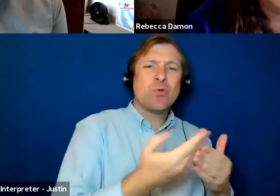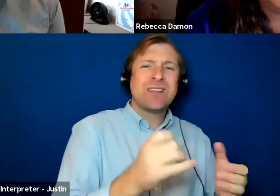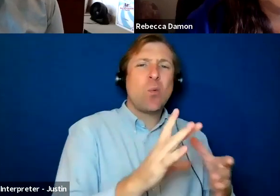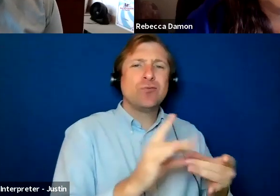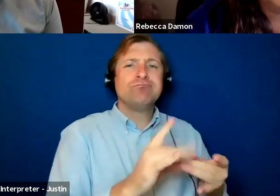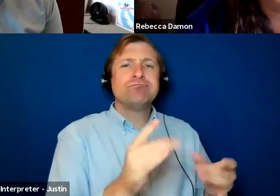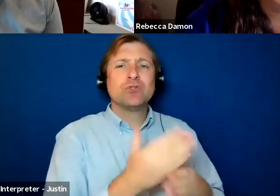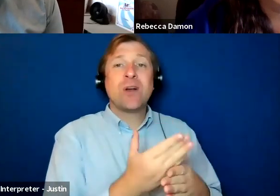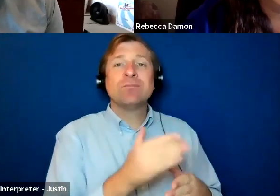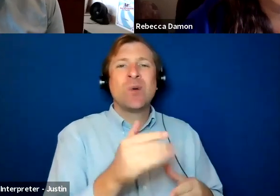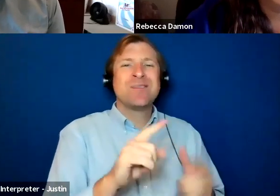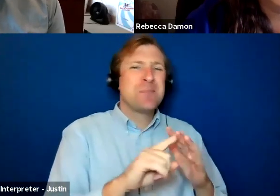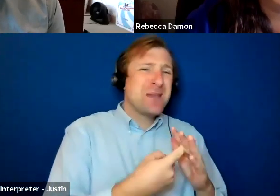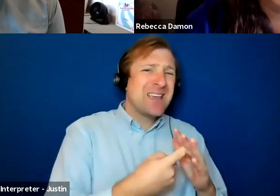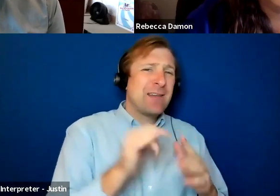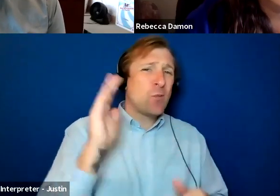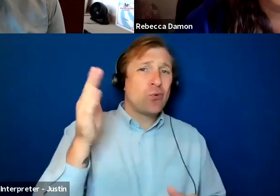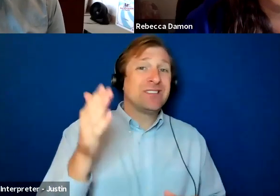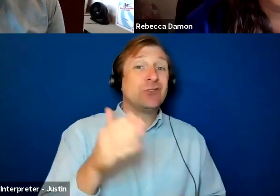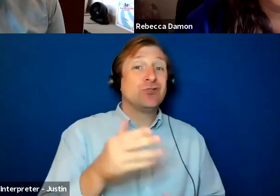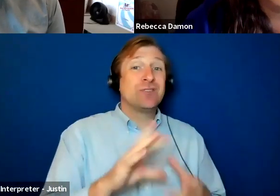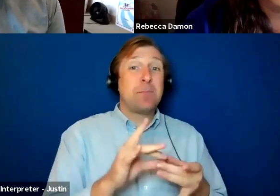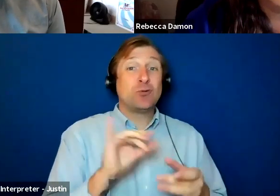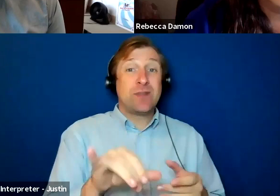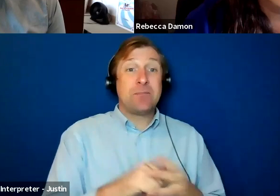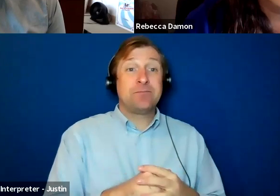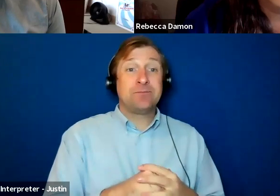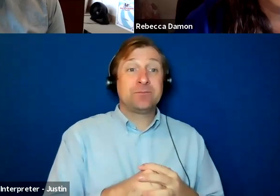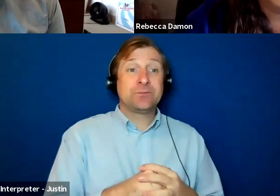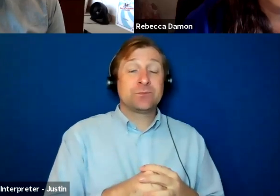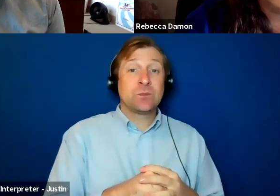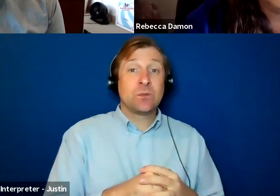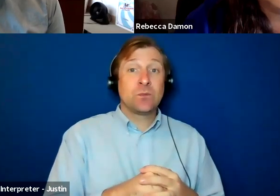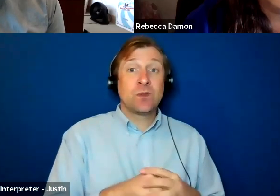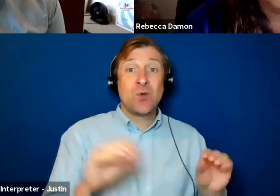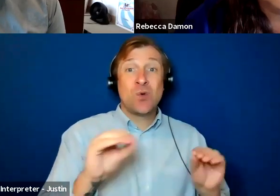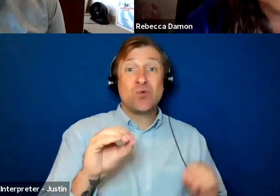at the very, very beginning of the presentation, but, no set is going to be 100% safe